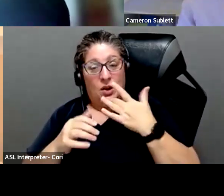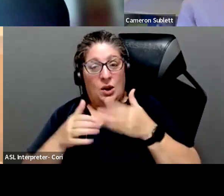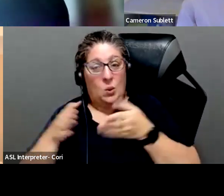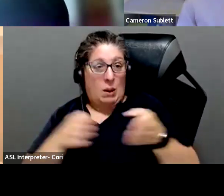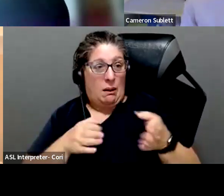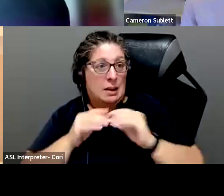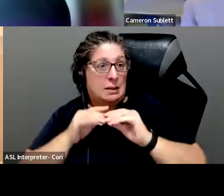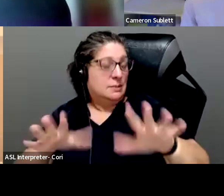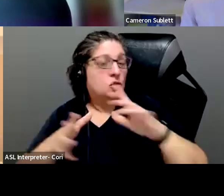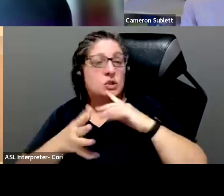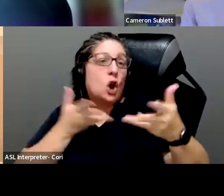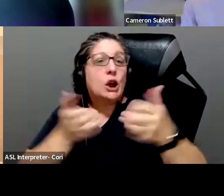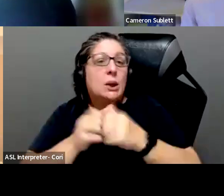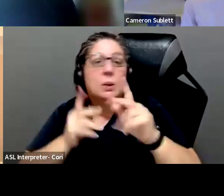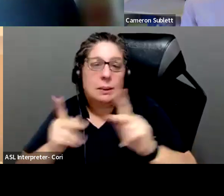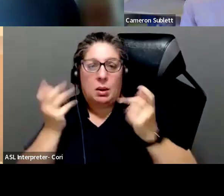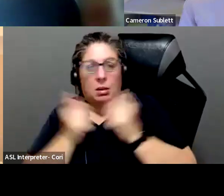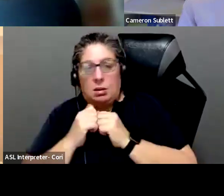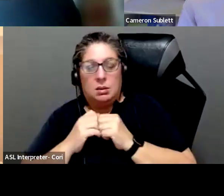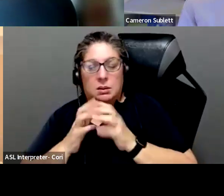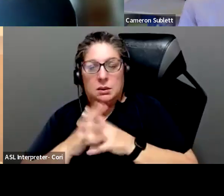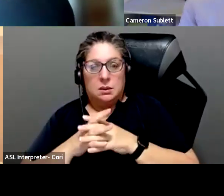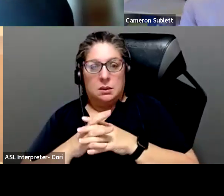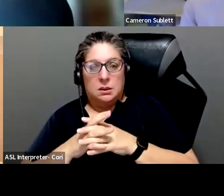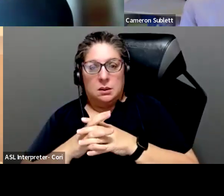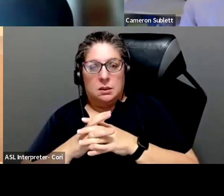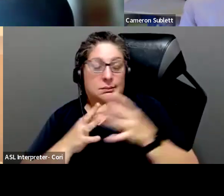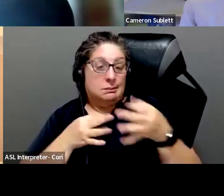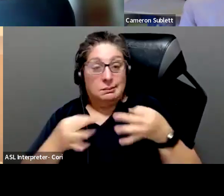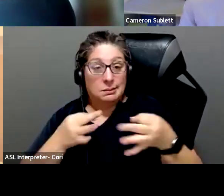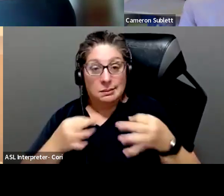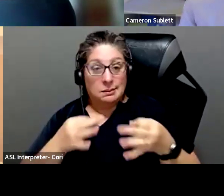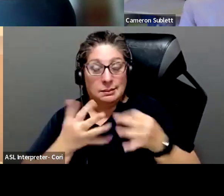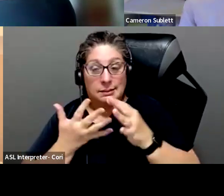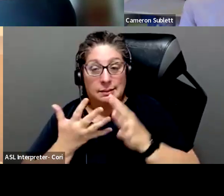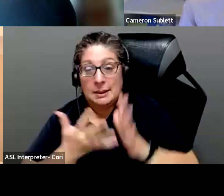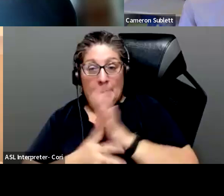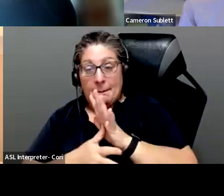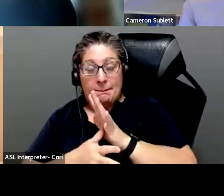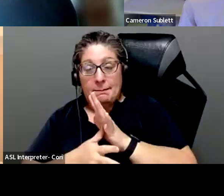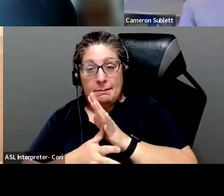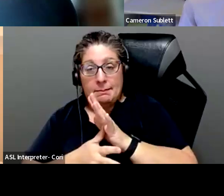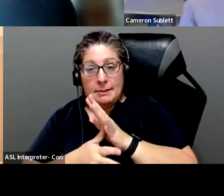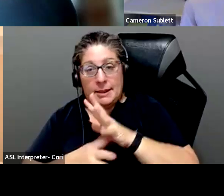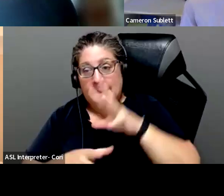really just talking to people. And kind of walking through the main thrust of the findings.